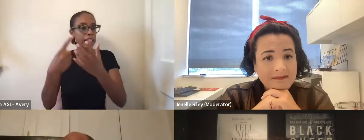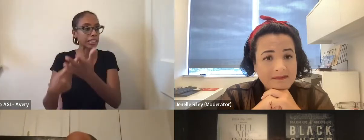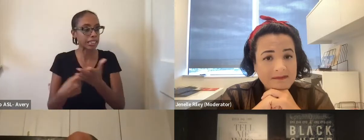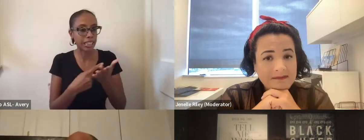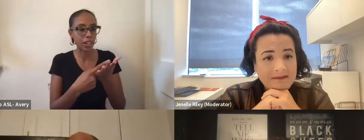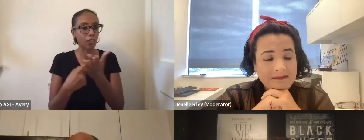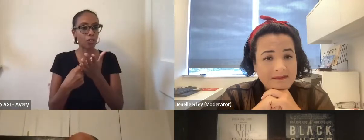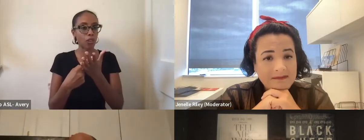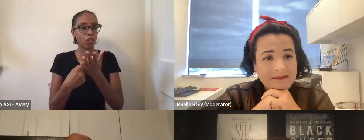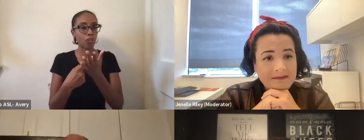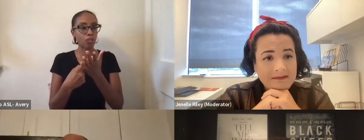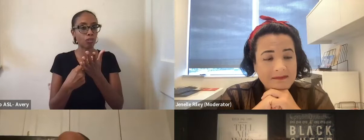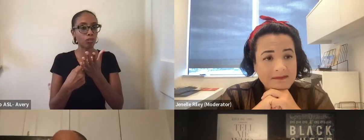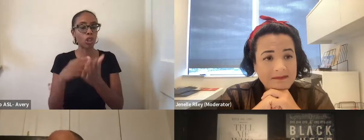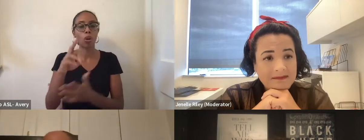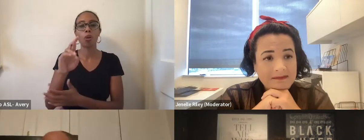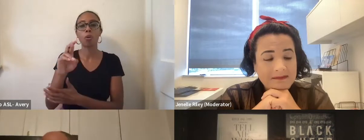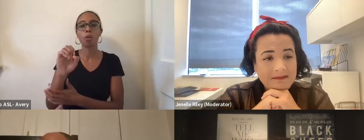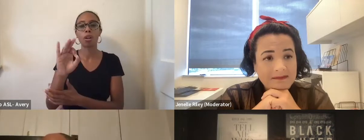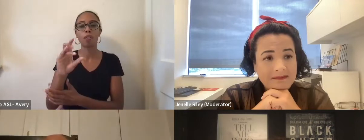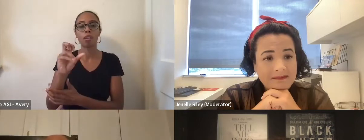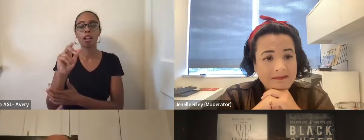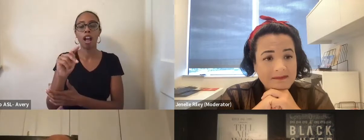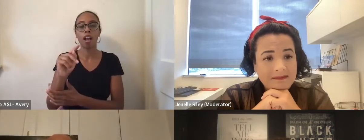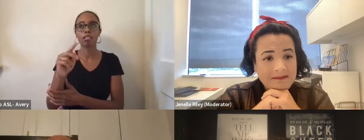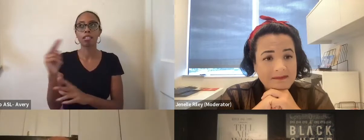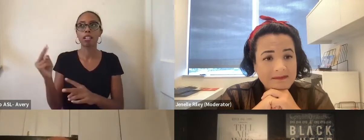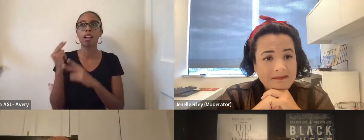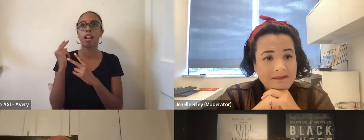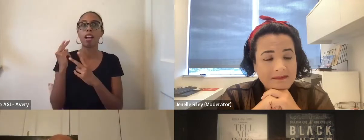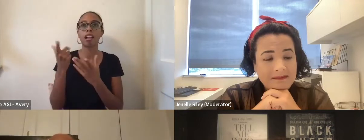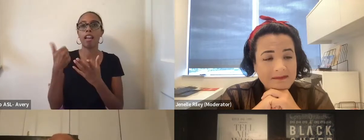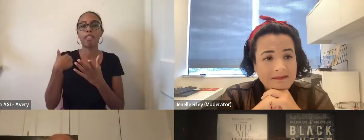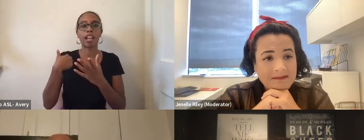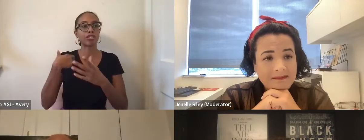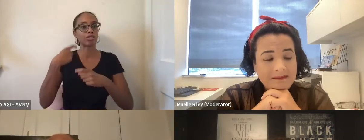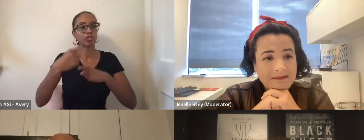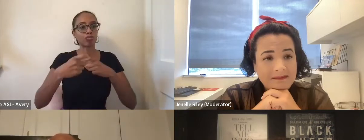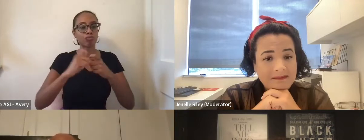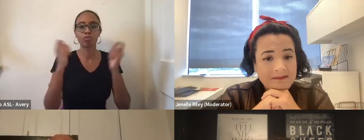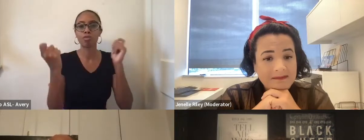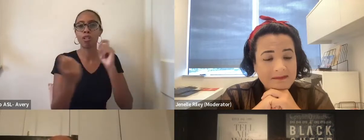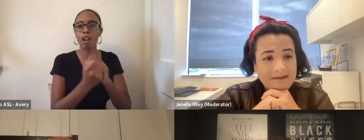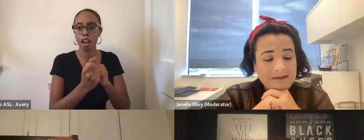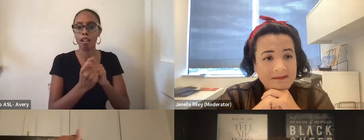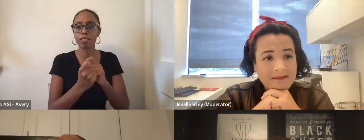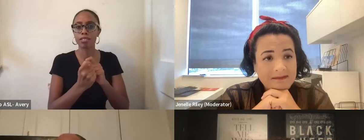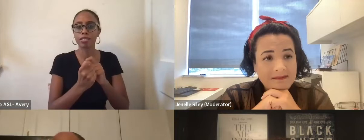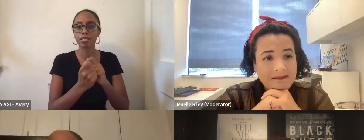you find around the marriage of Charles and Diana, which is this fairytale marriage where all the